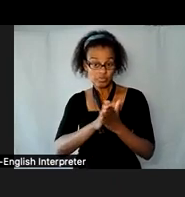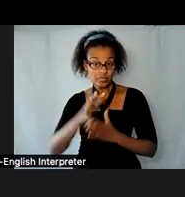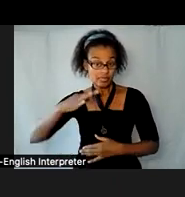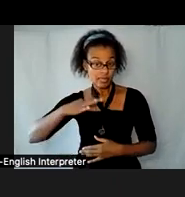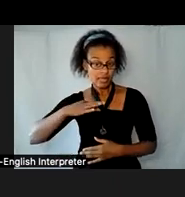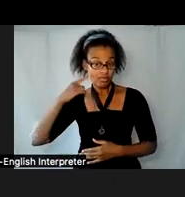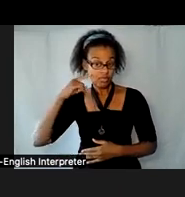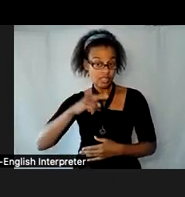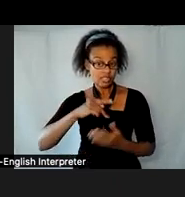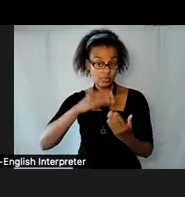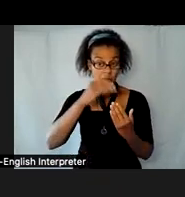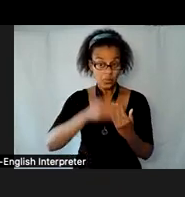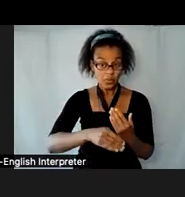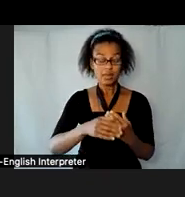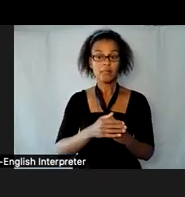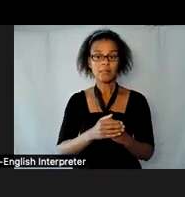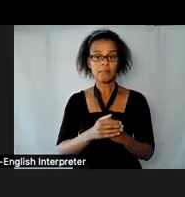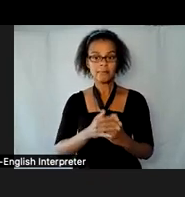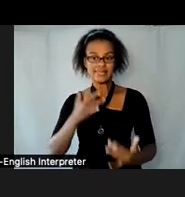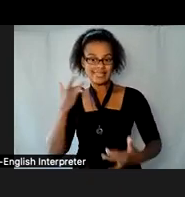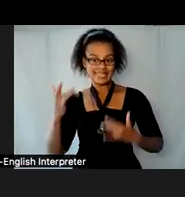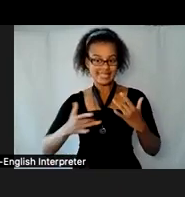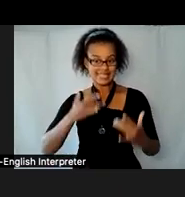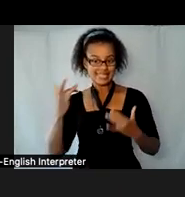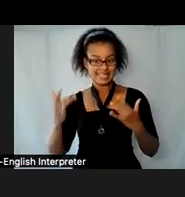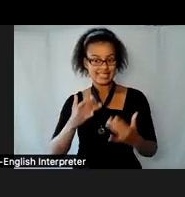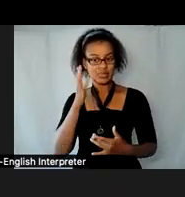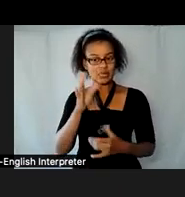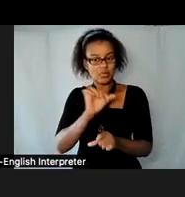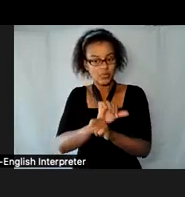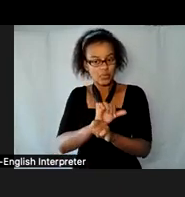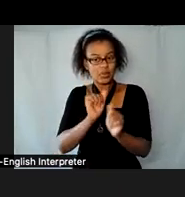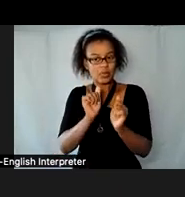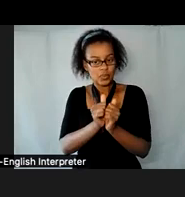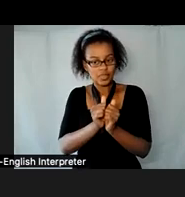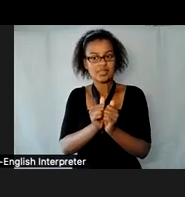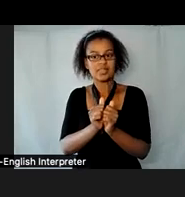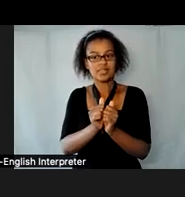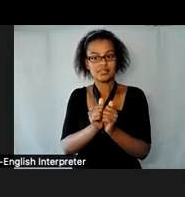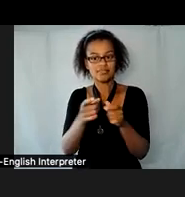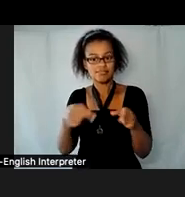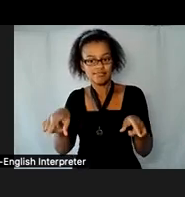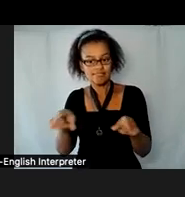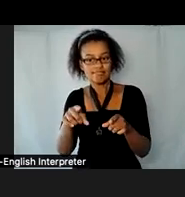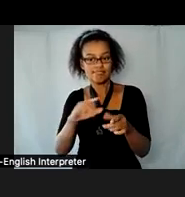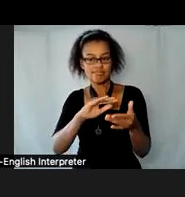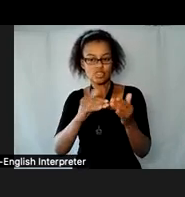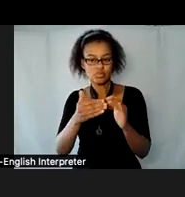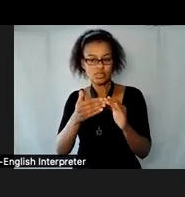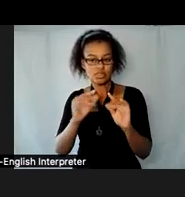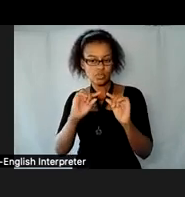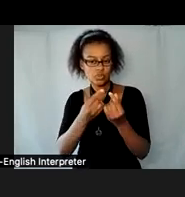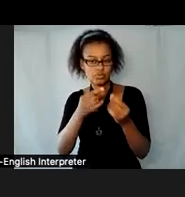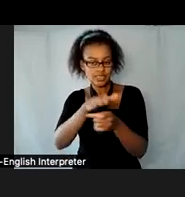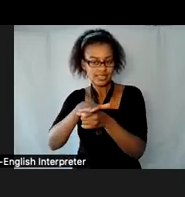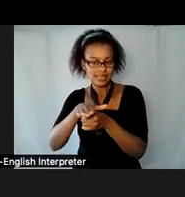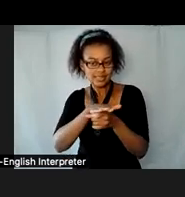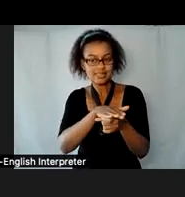and excited to be working with you and the local groups on the projects.